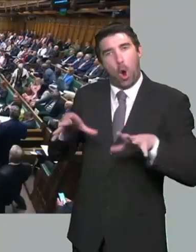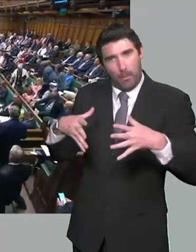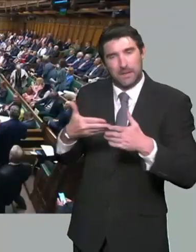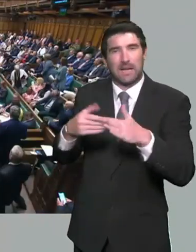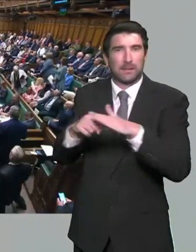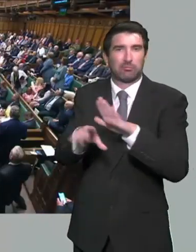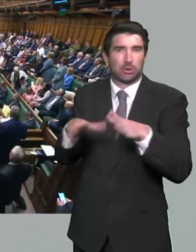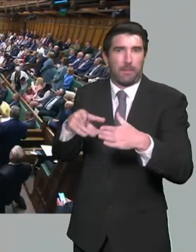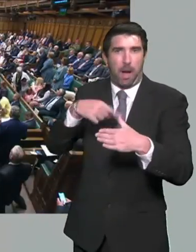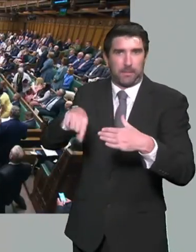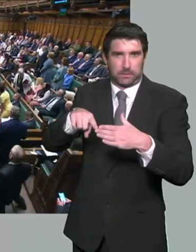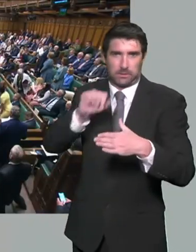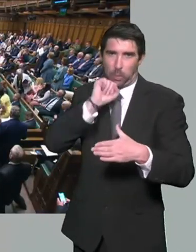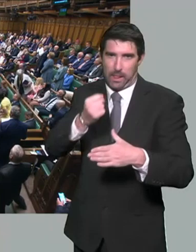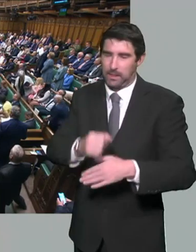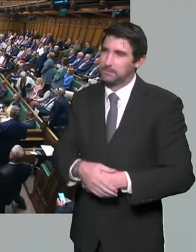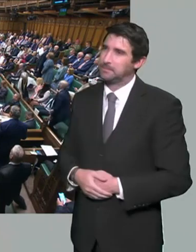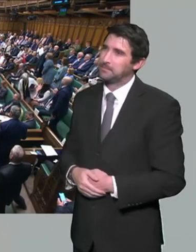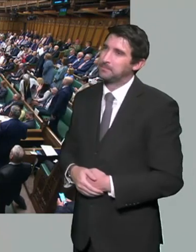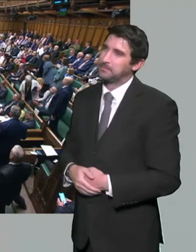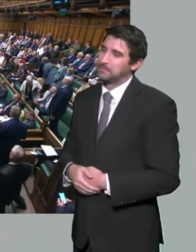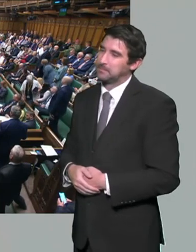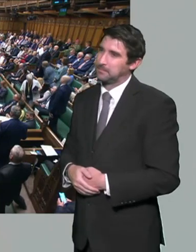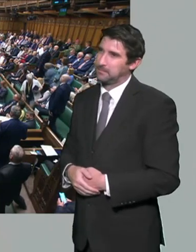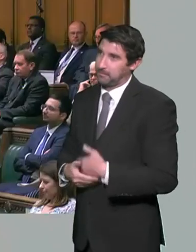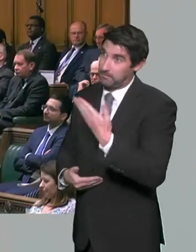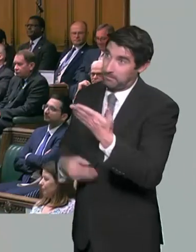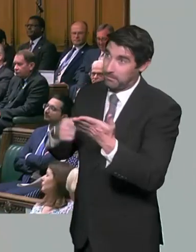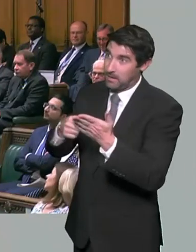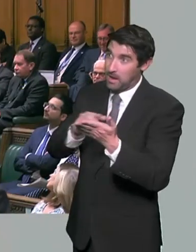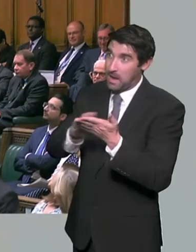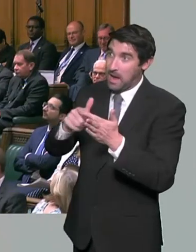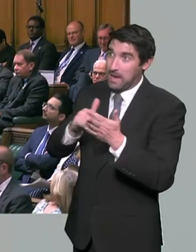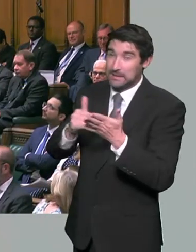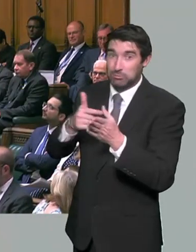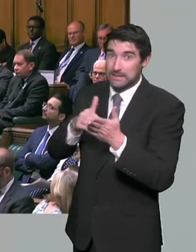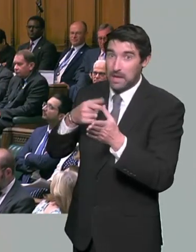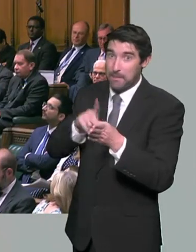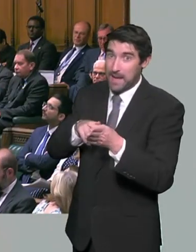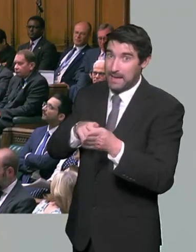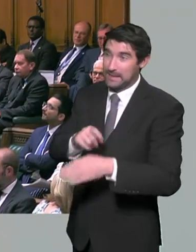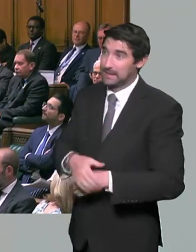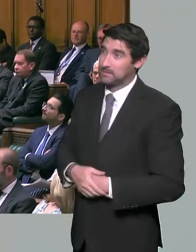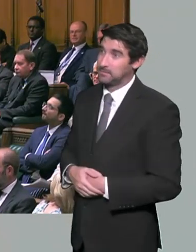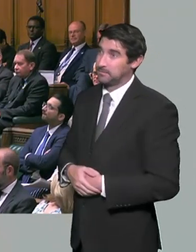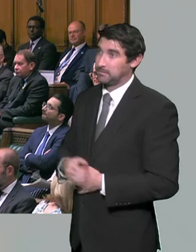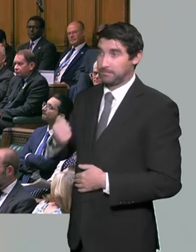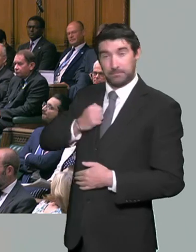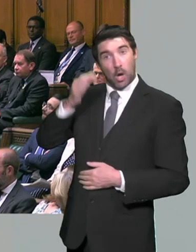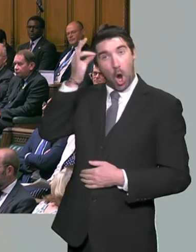Mrs Theresa May (Maidenhead) (Con) My constituent Dominique Davies is the niece